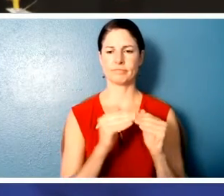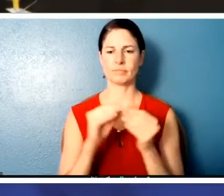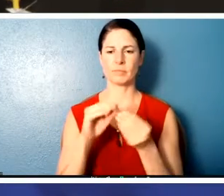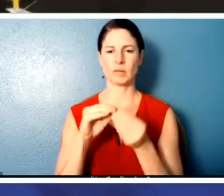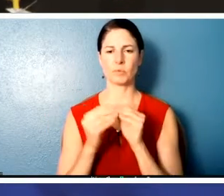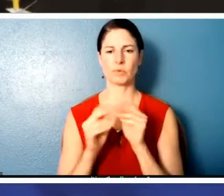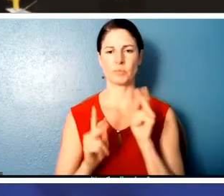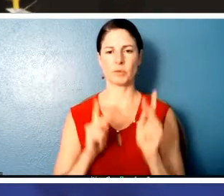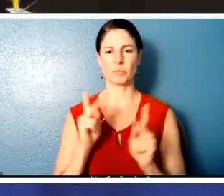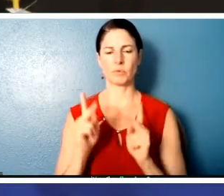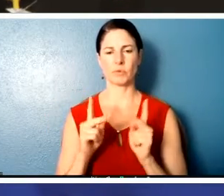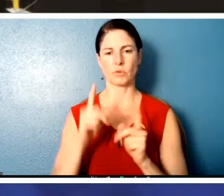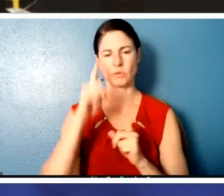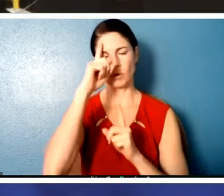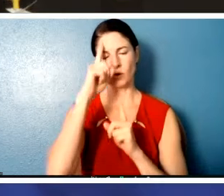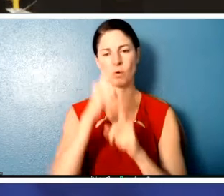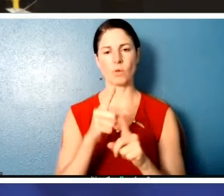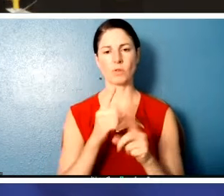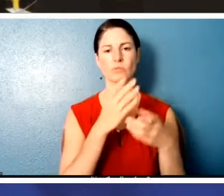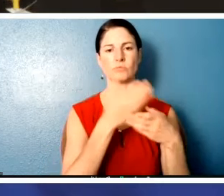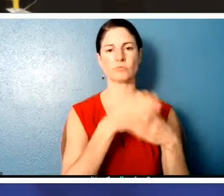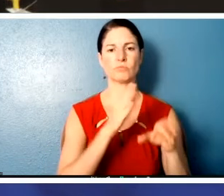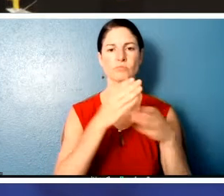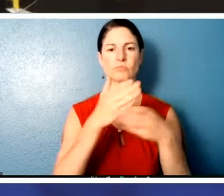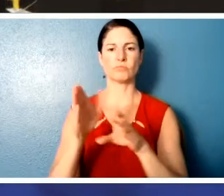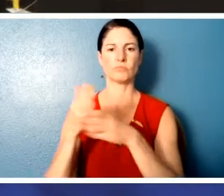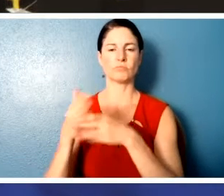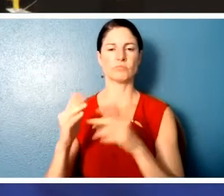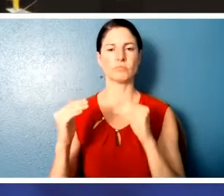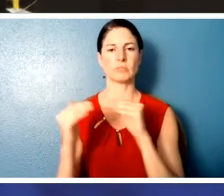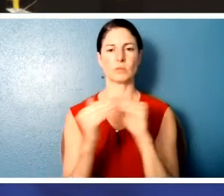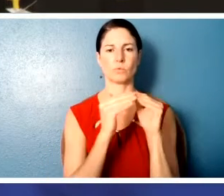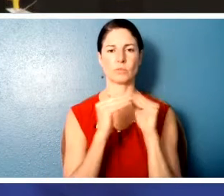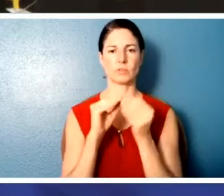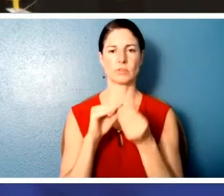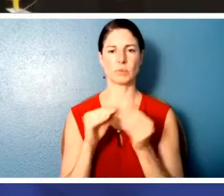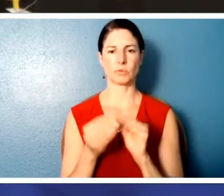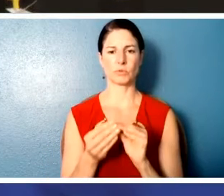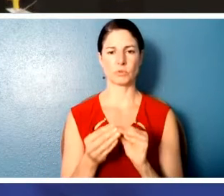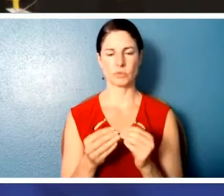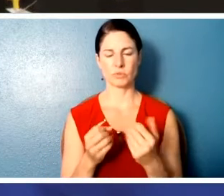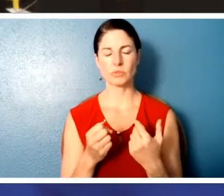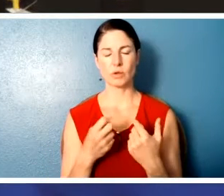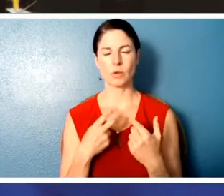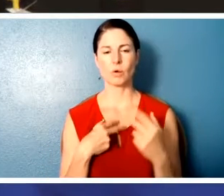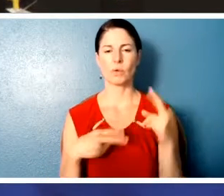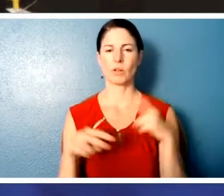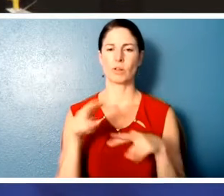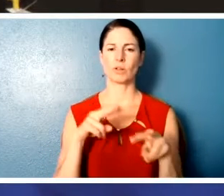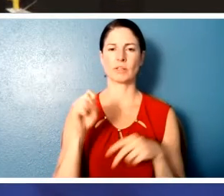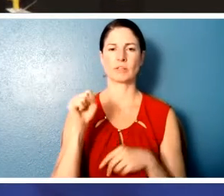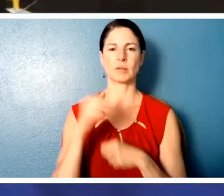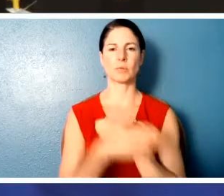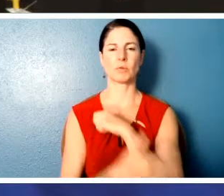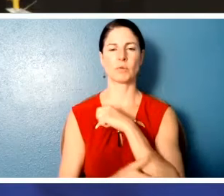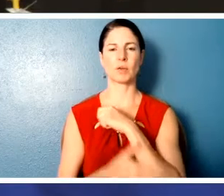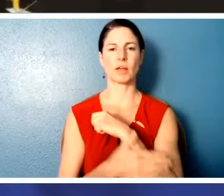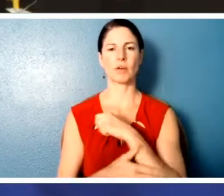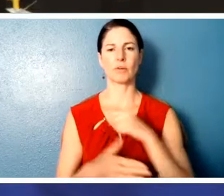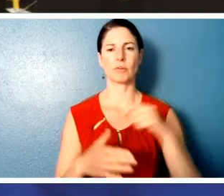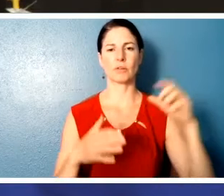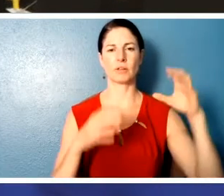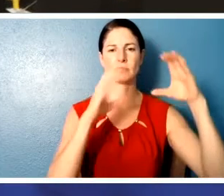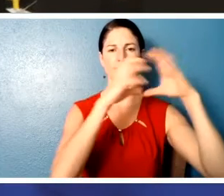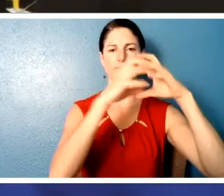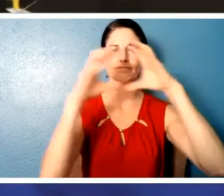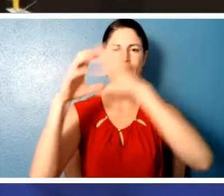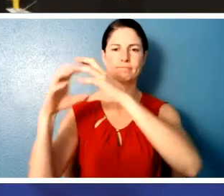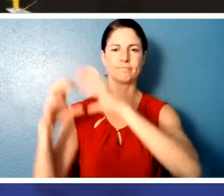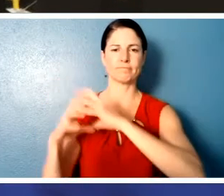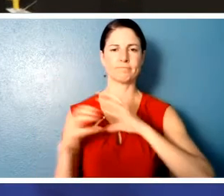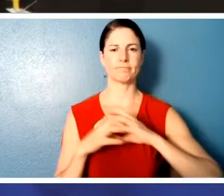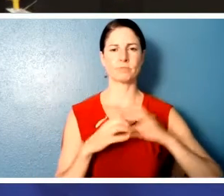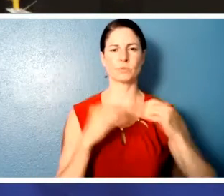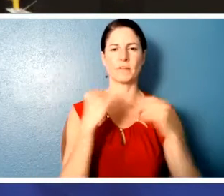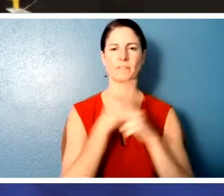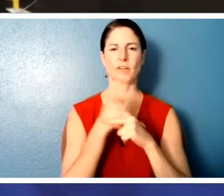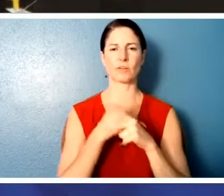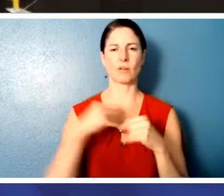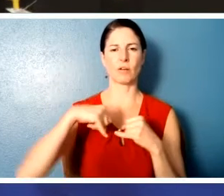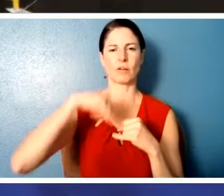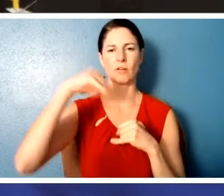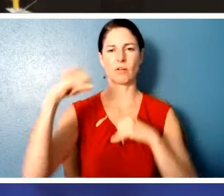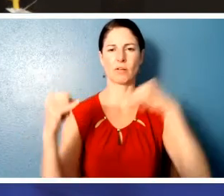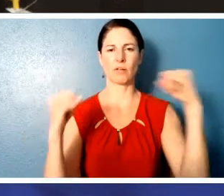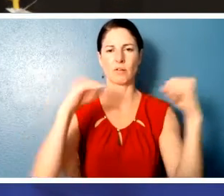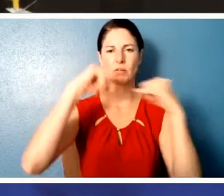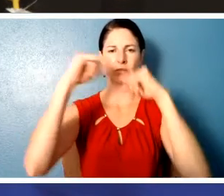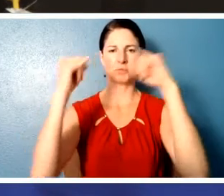SacGov: Distribution exercise in some respects, as relates to the political geography of sacramento county but this really is the public's opportunity to ask questions and to.